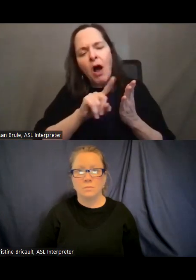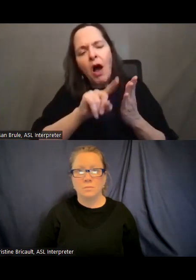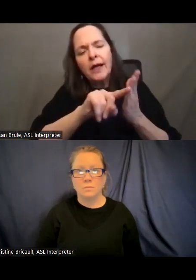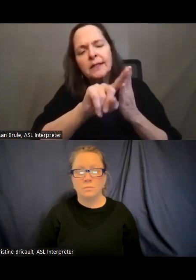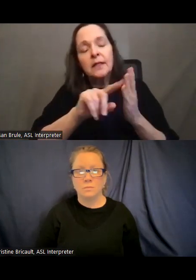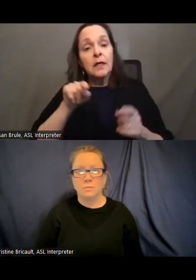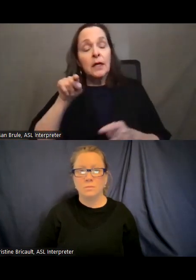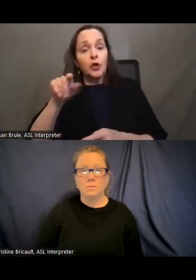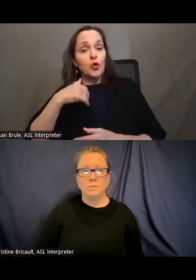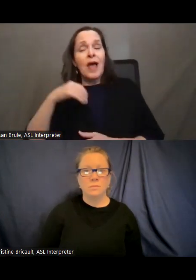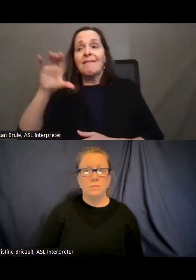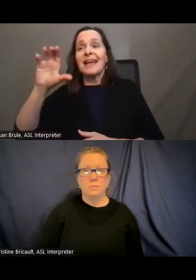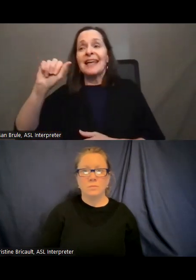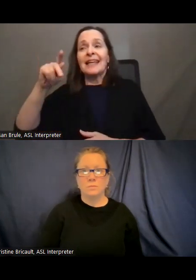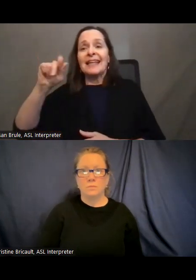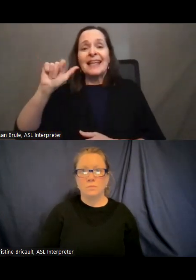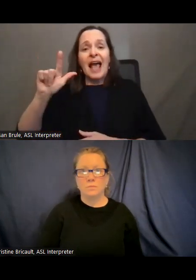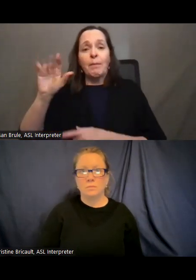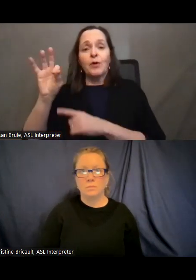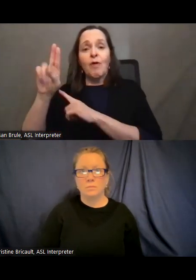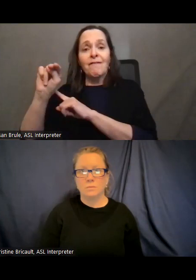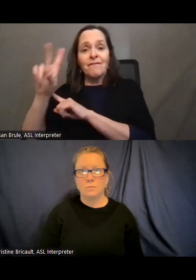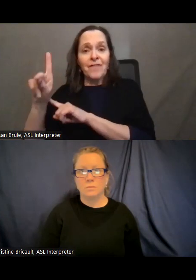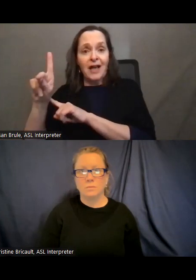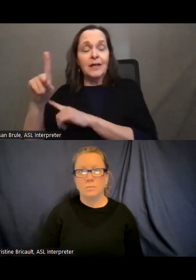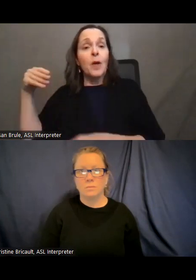You can do that through the municipal ADA grant program.